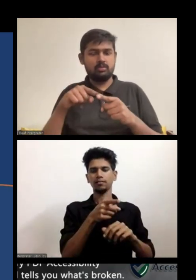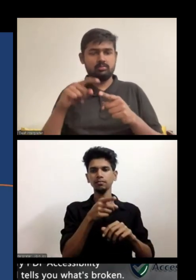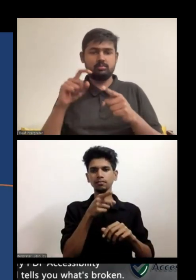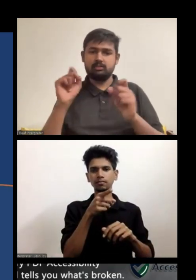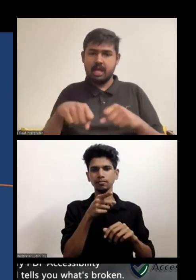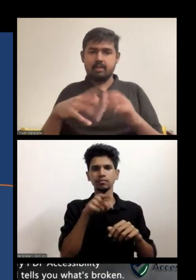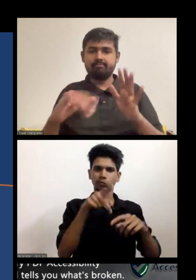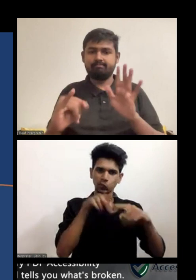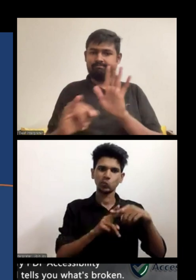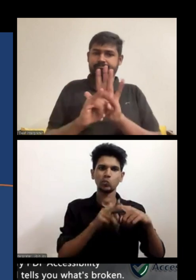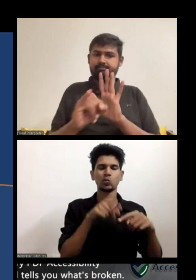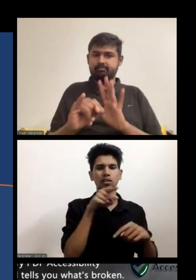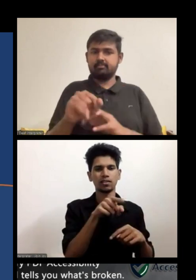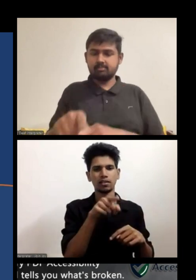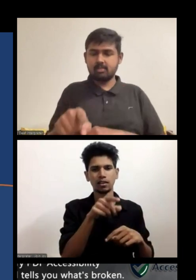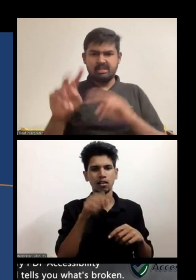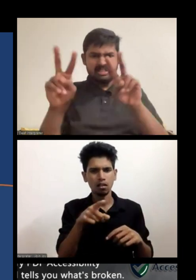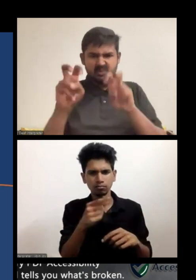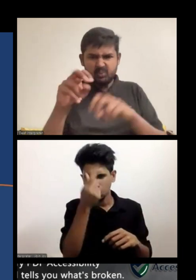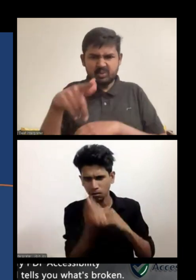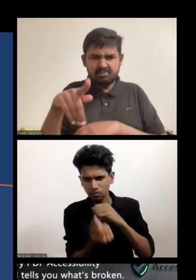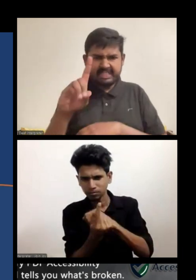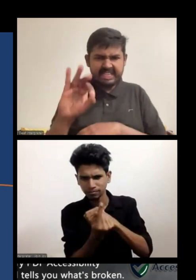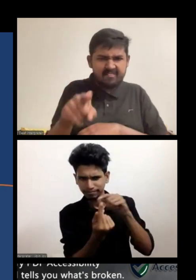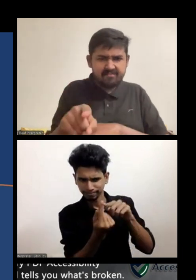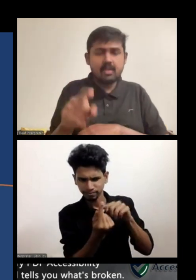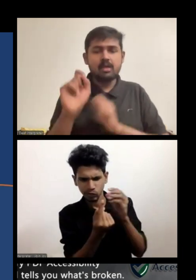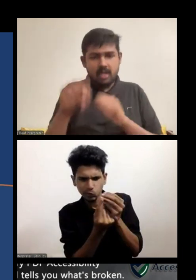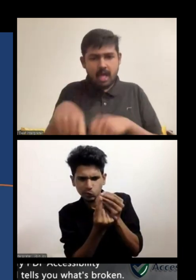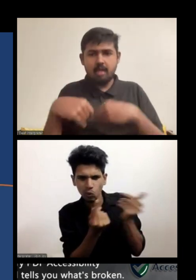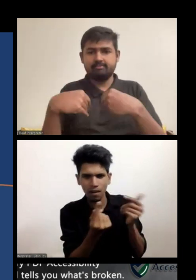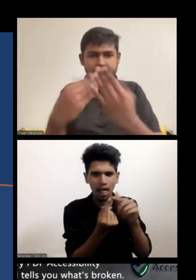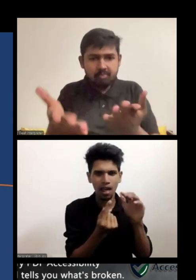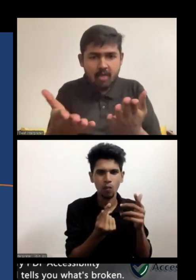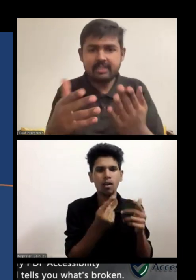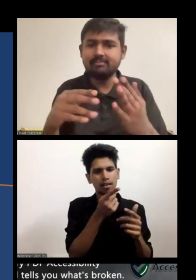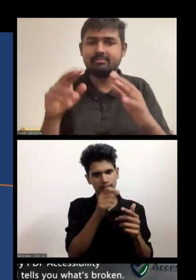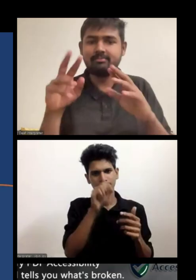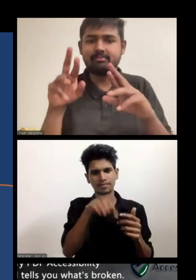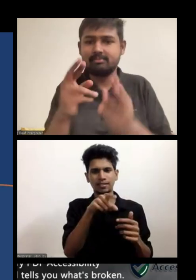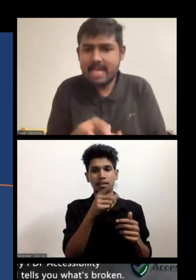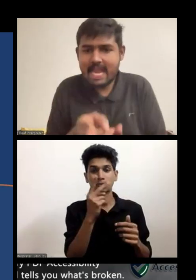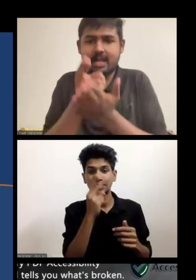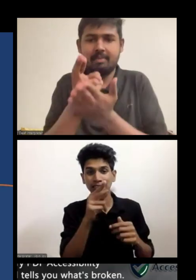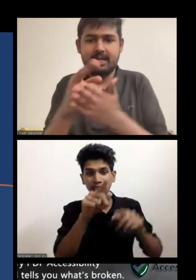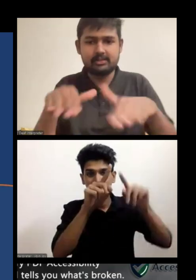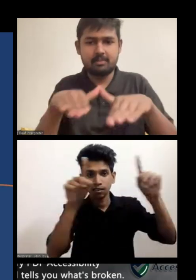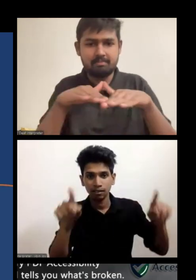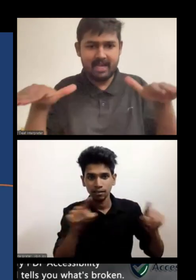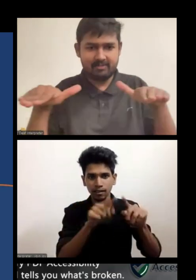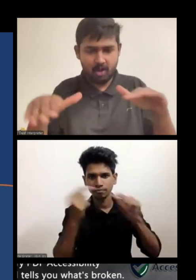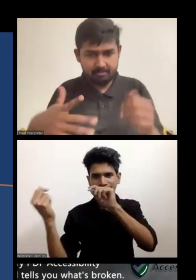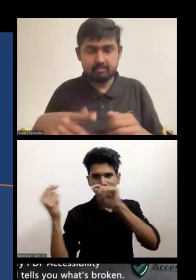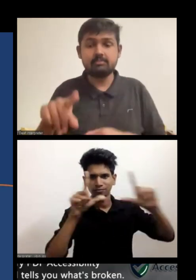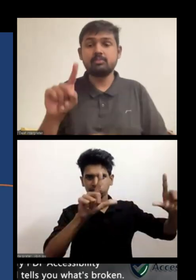a particular proper remediation platform where you can see a proper detailed report that what was the